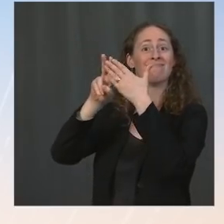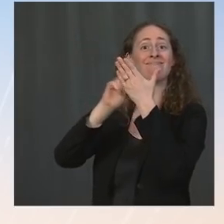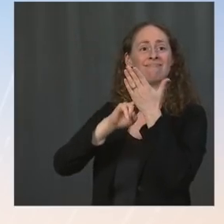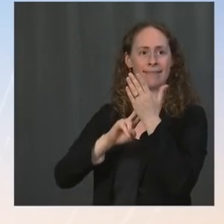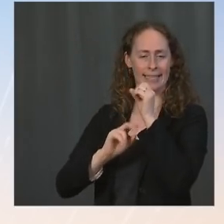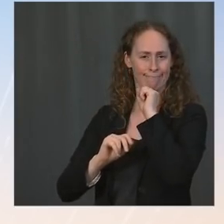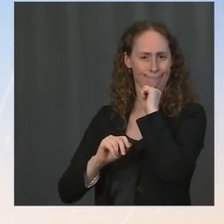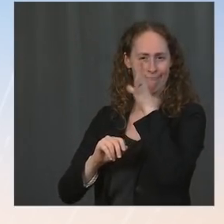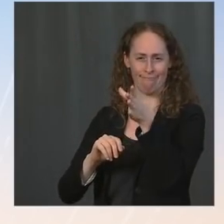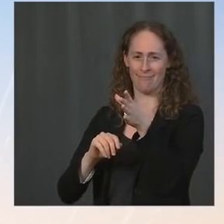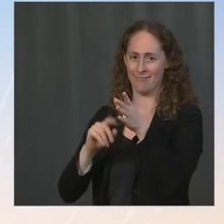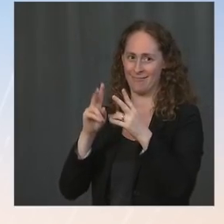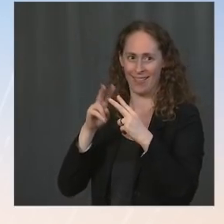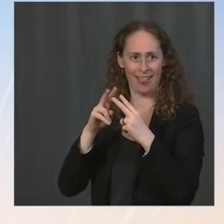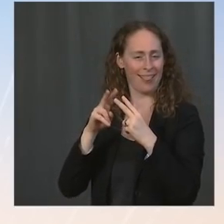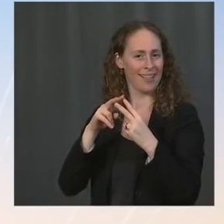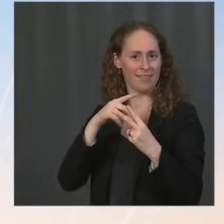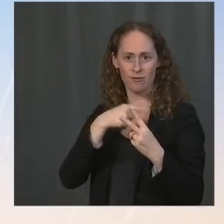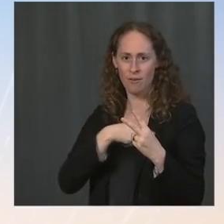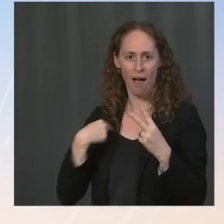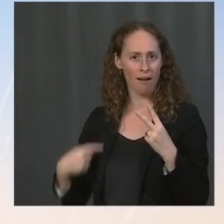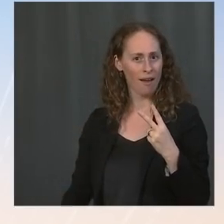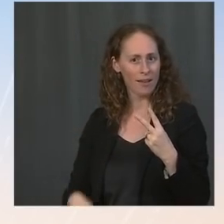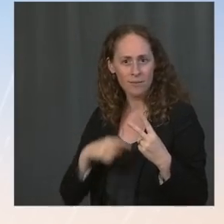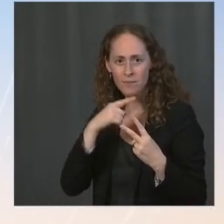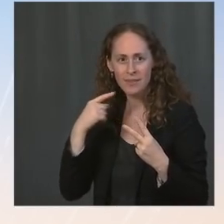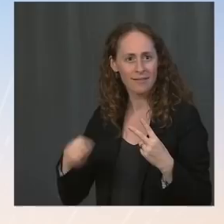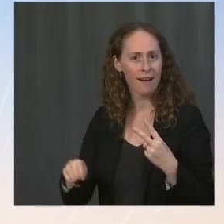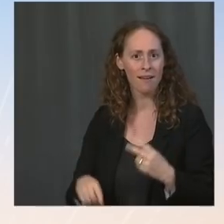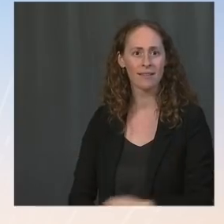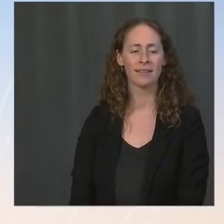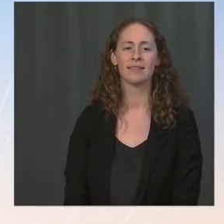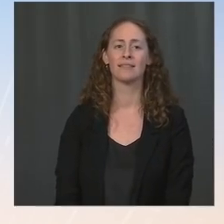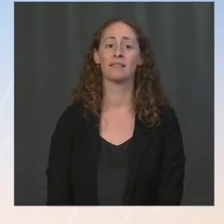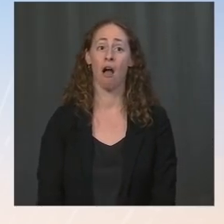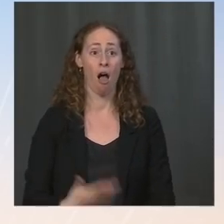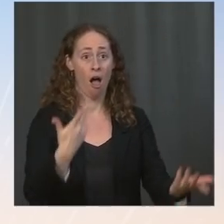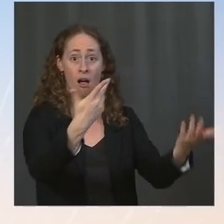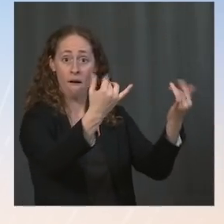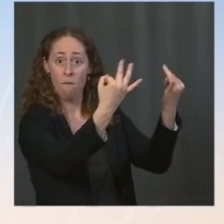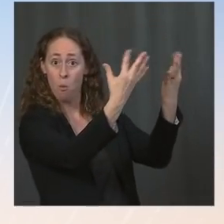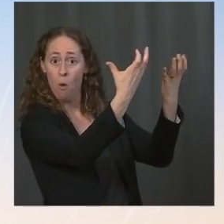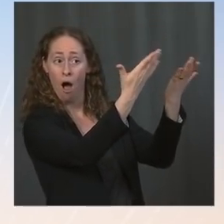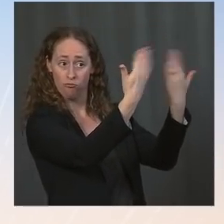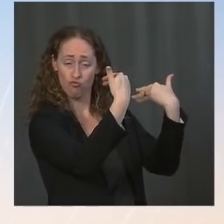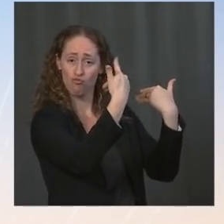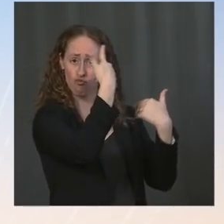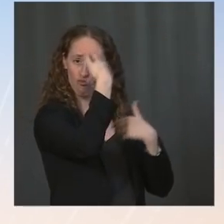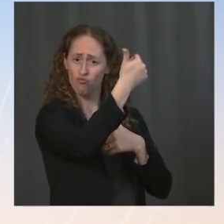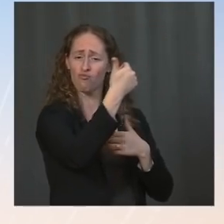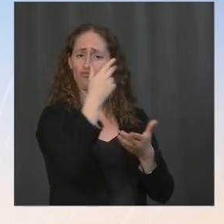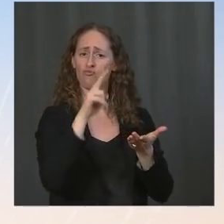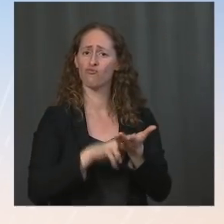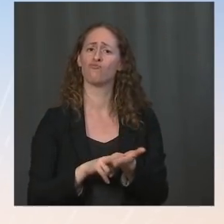I will tell you, though, that it will be important and we will continue to engage with a range of partners, including those where we have at times